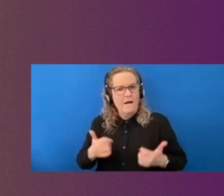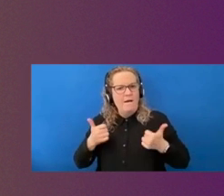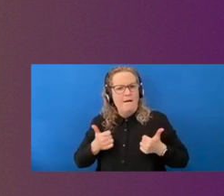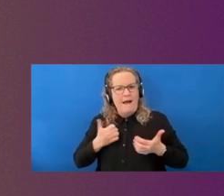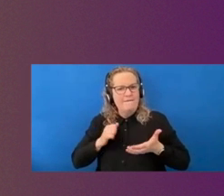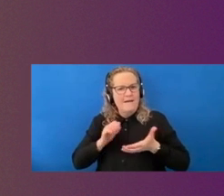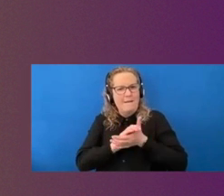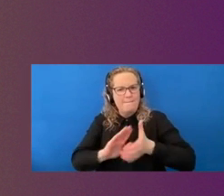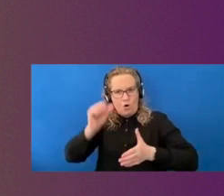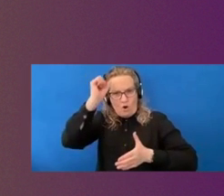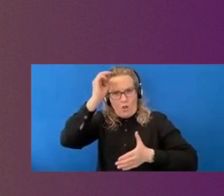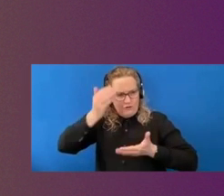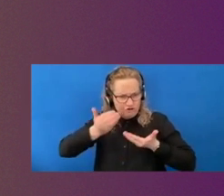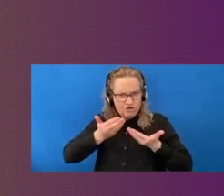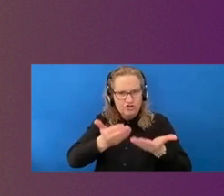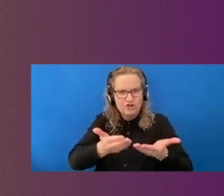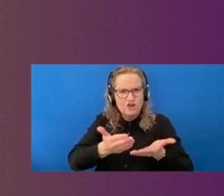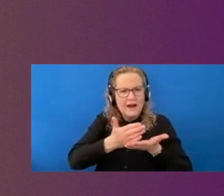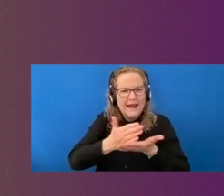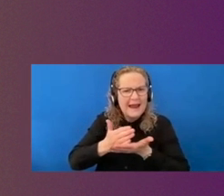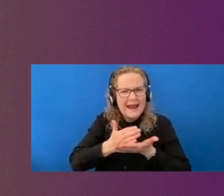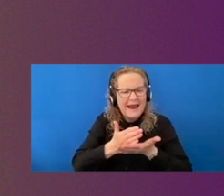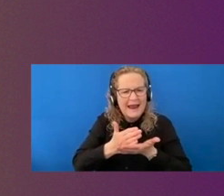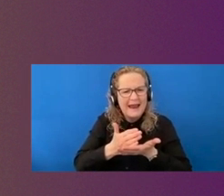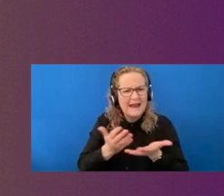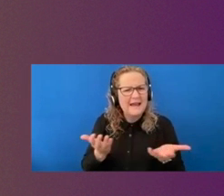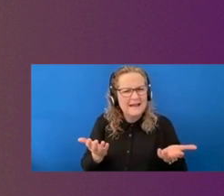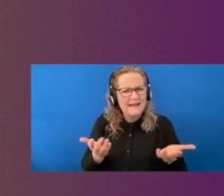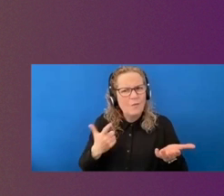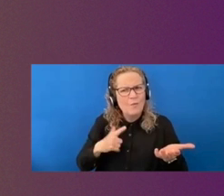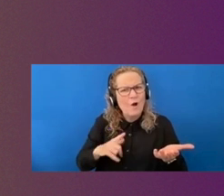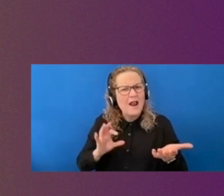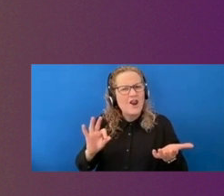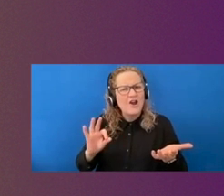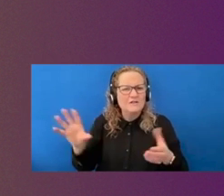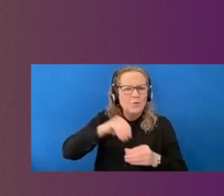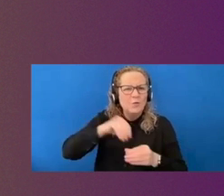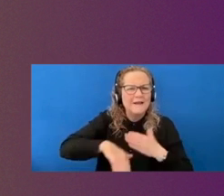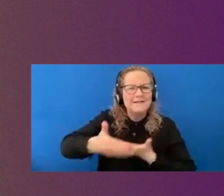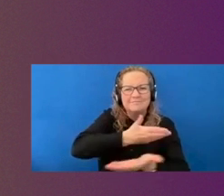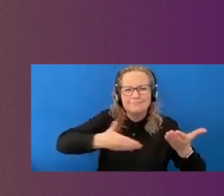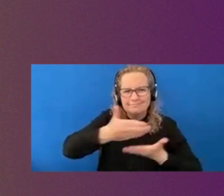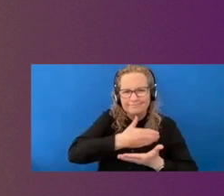why shouldn't it be used um and so going back to empowering solutions and it's funny it's all